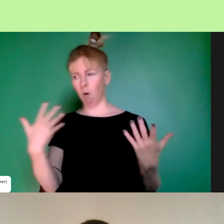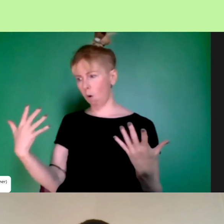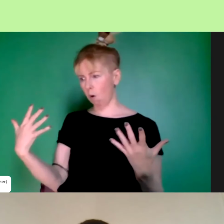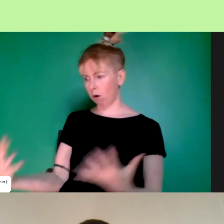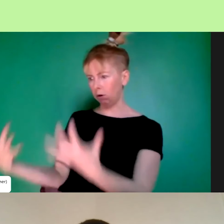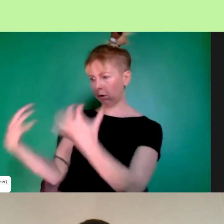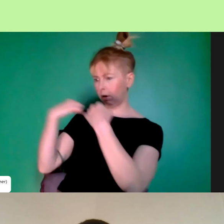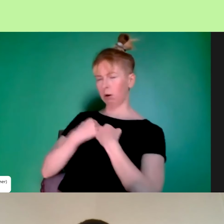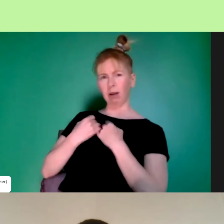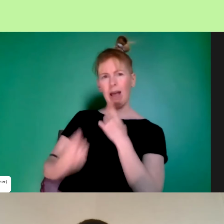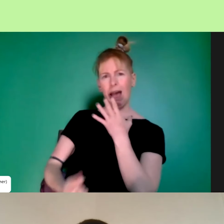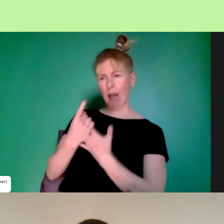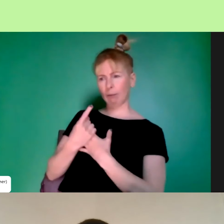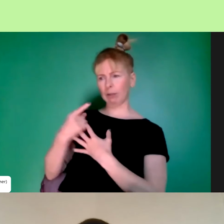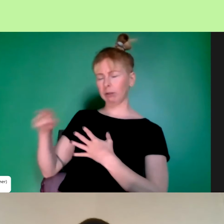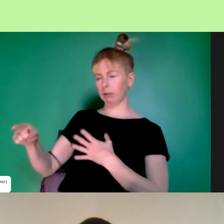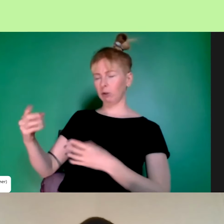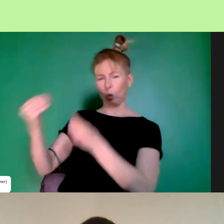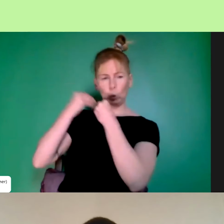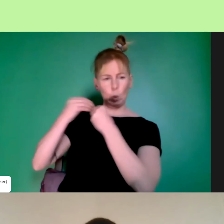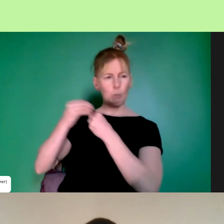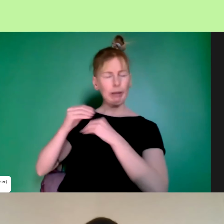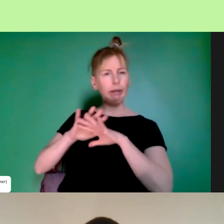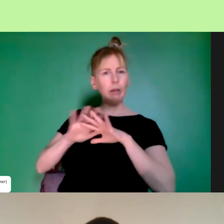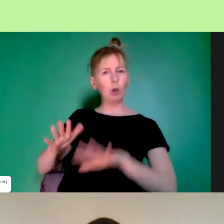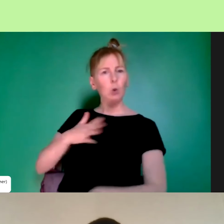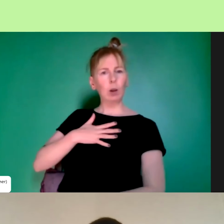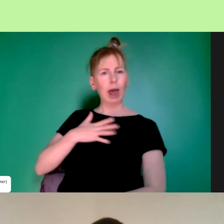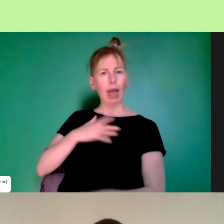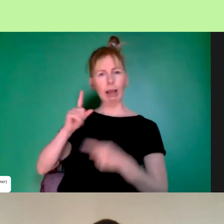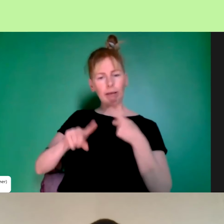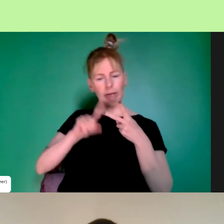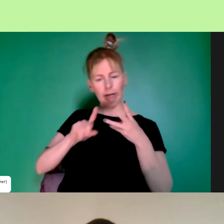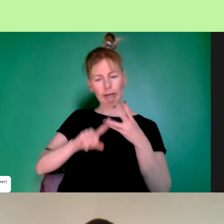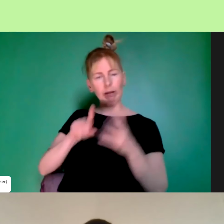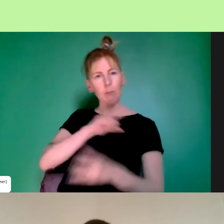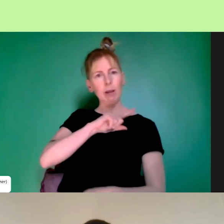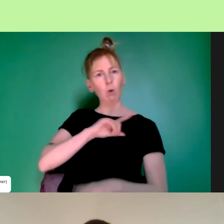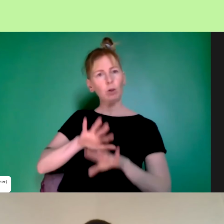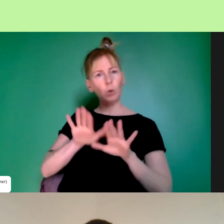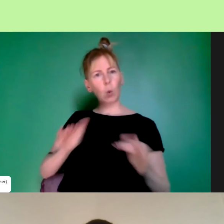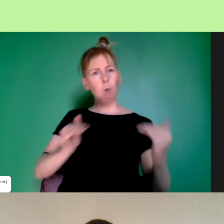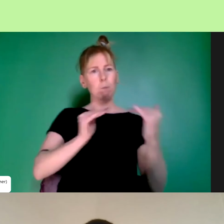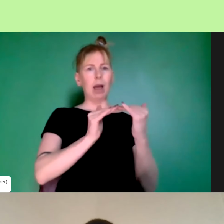sit in that discomfort of not liking those things. And do that self-reconciliation work like